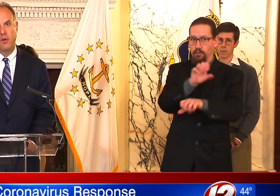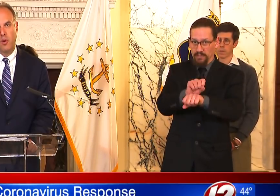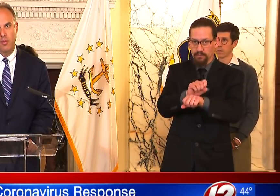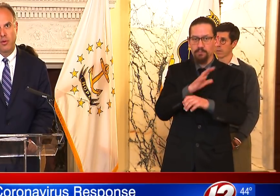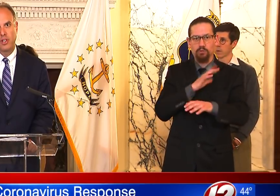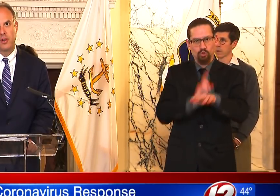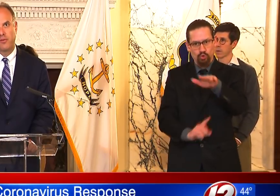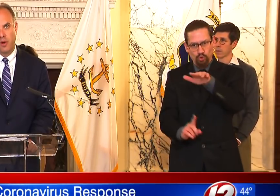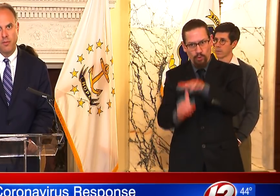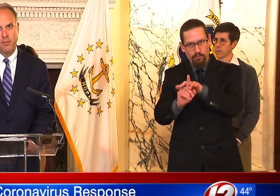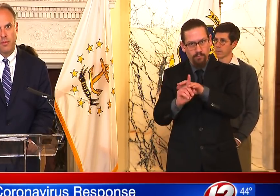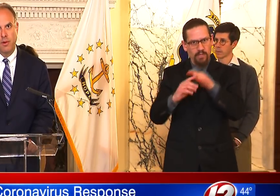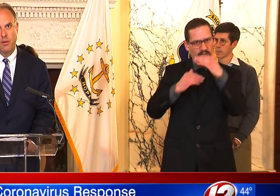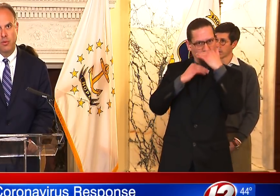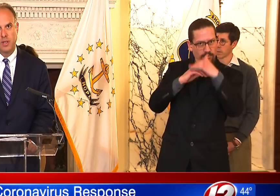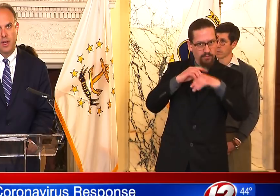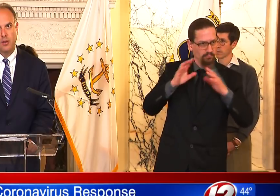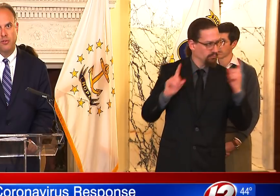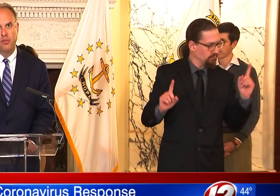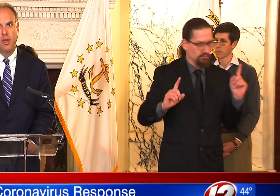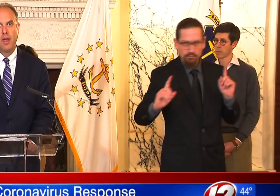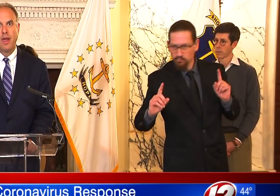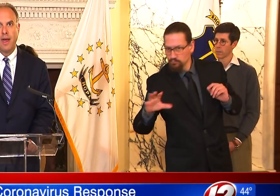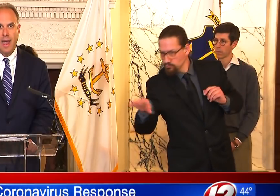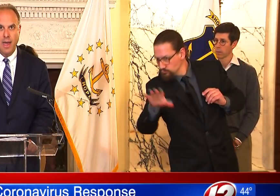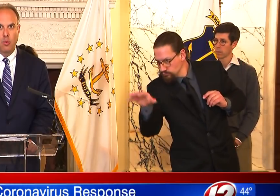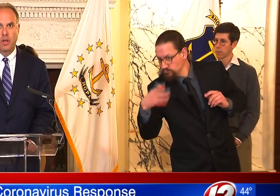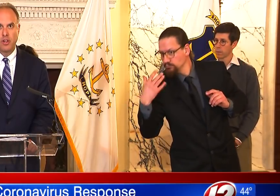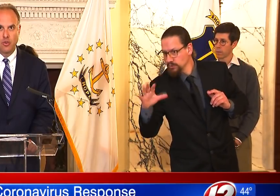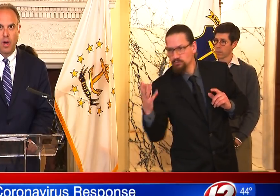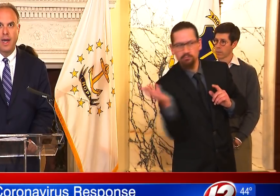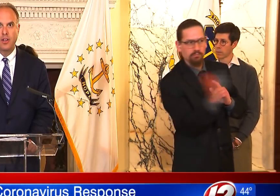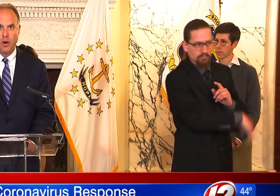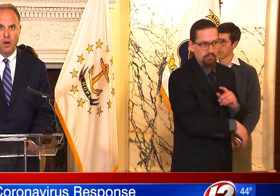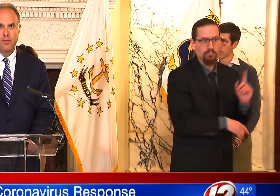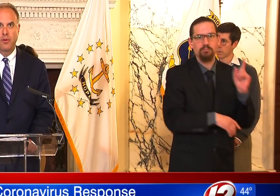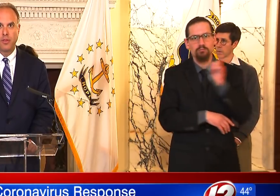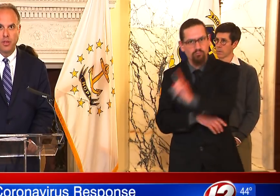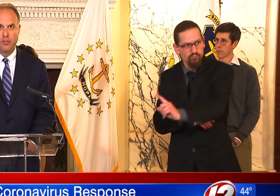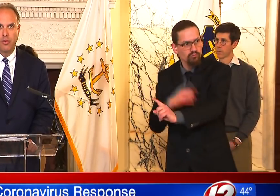WE CAN'T SEE CLUSTERS OF PEOPLE INSIDE RETAIL SHOPS. THAT IS NOT PERMITTED.